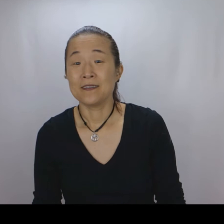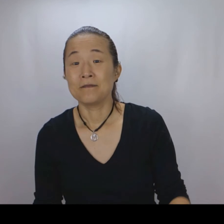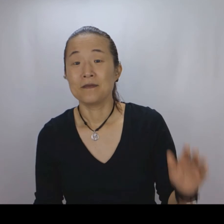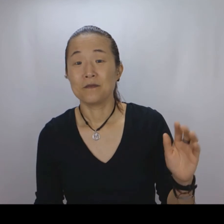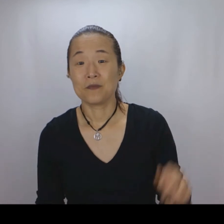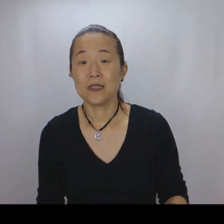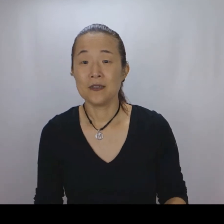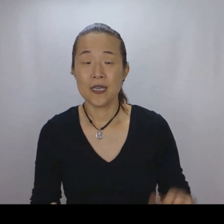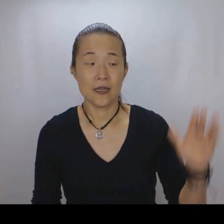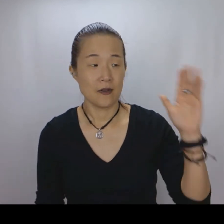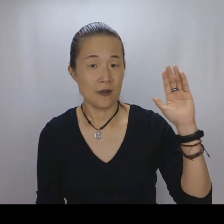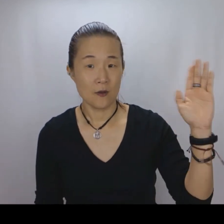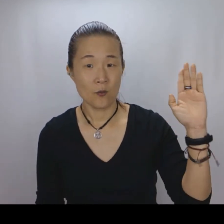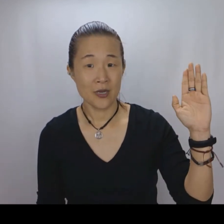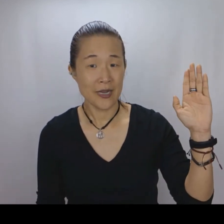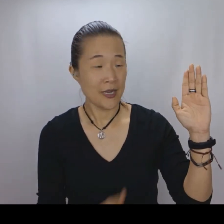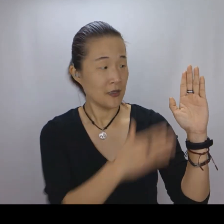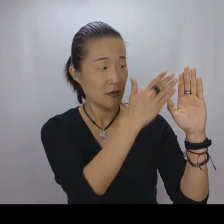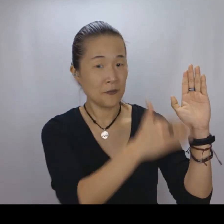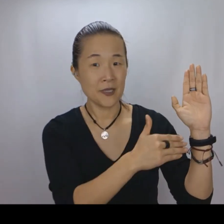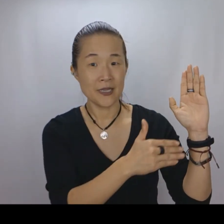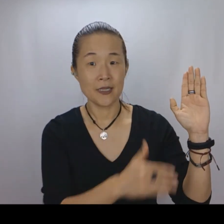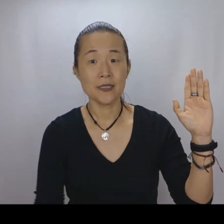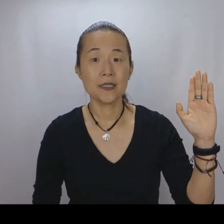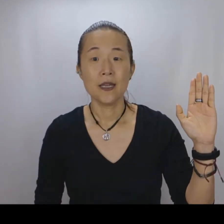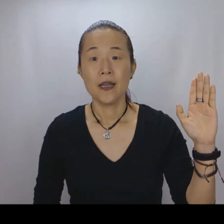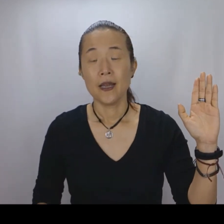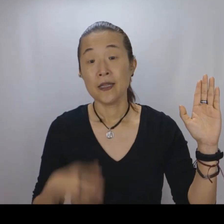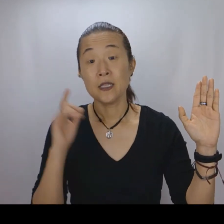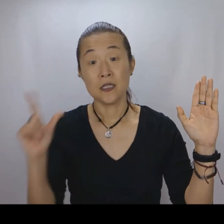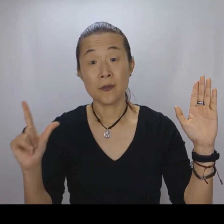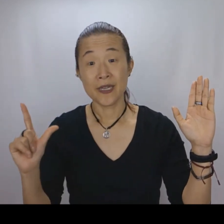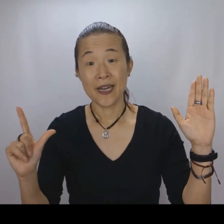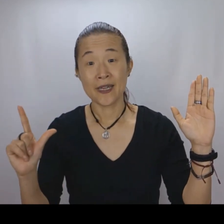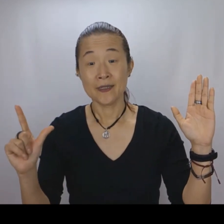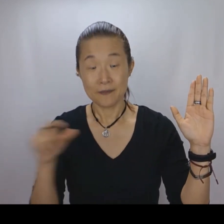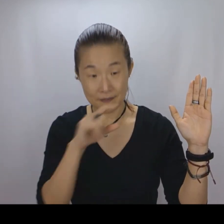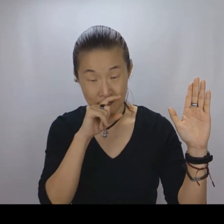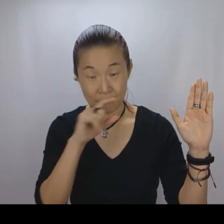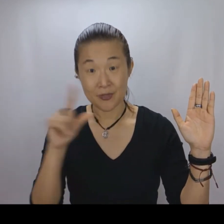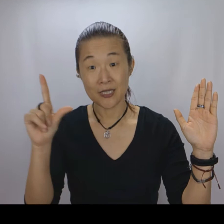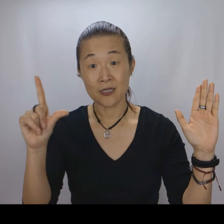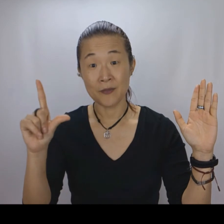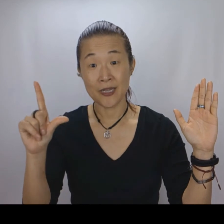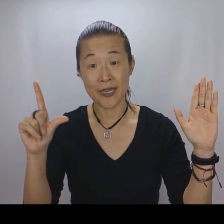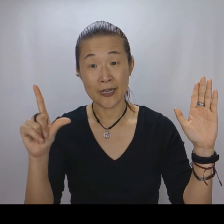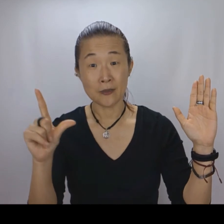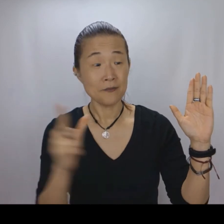So you take one hand open like this and then the dominant hand, it's going to make an "L,"